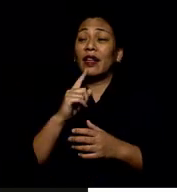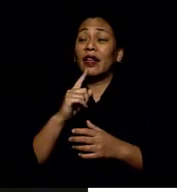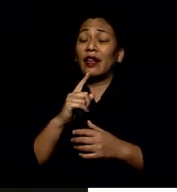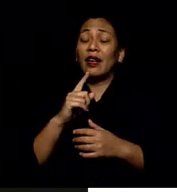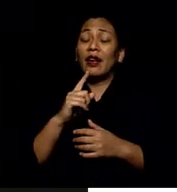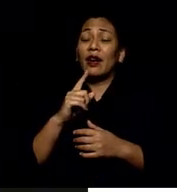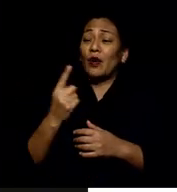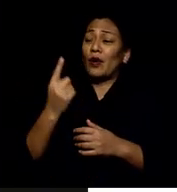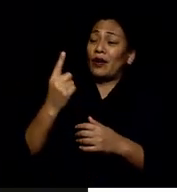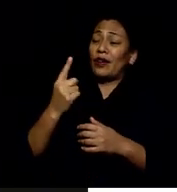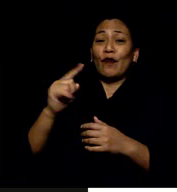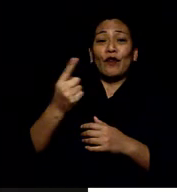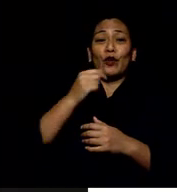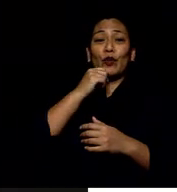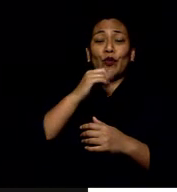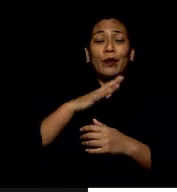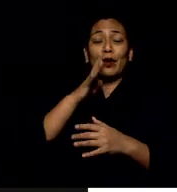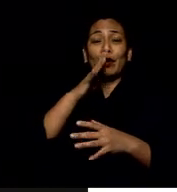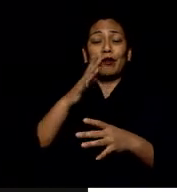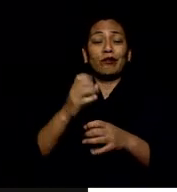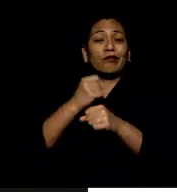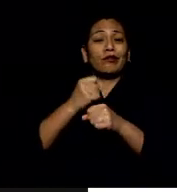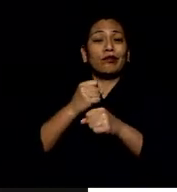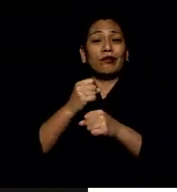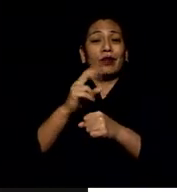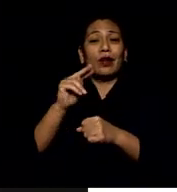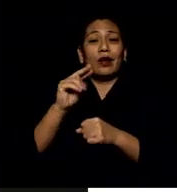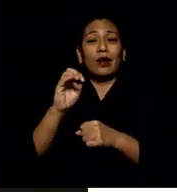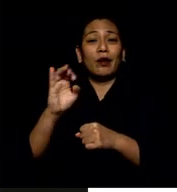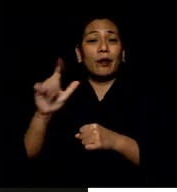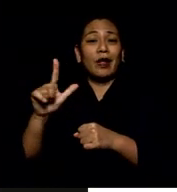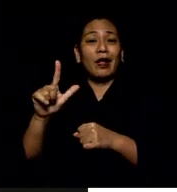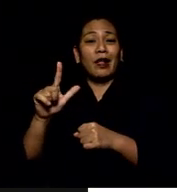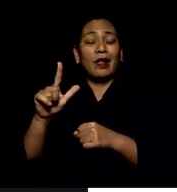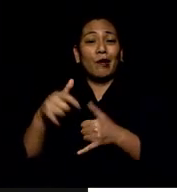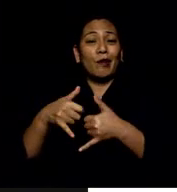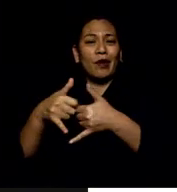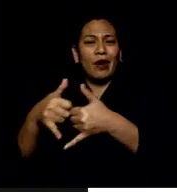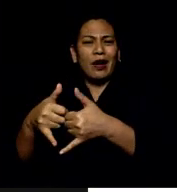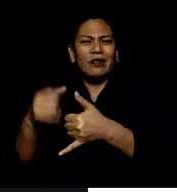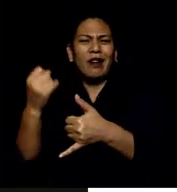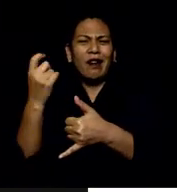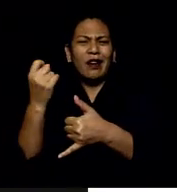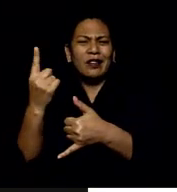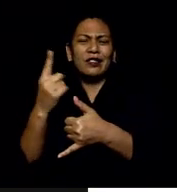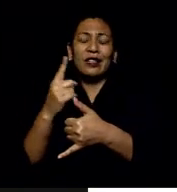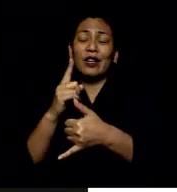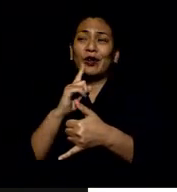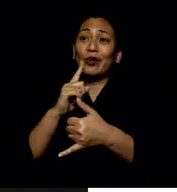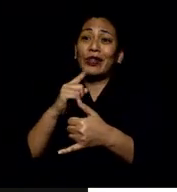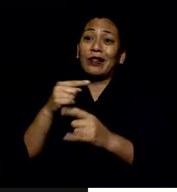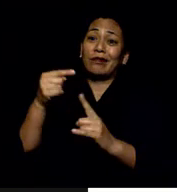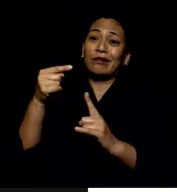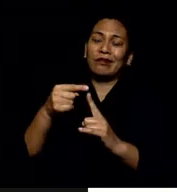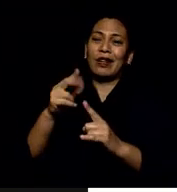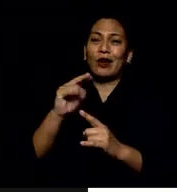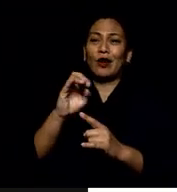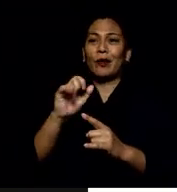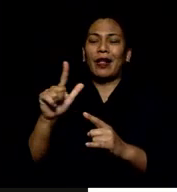the Nobel prize in economics, which isn't really a real economics Nobel prize,